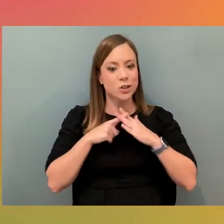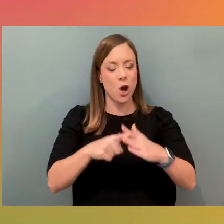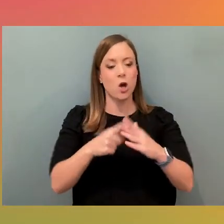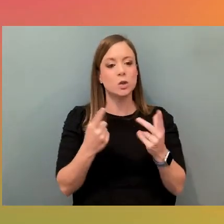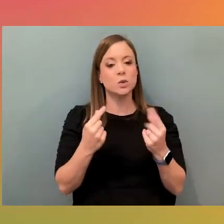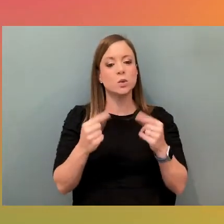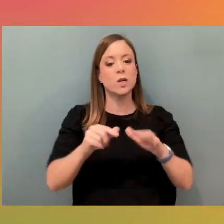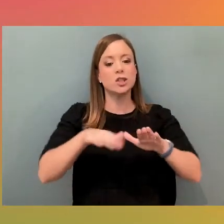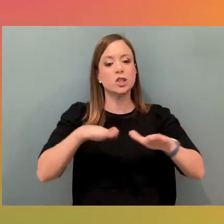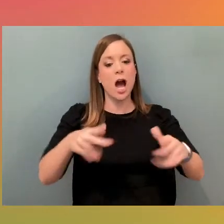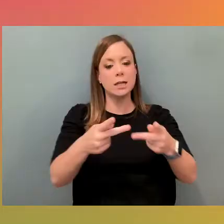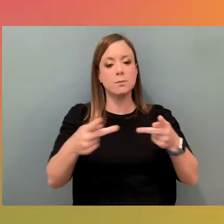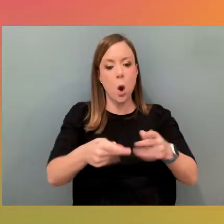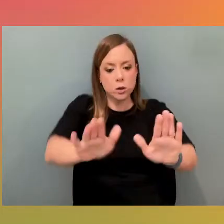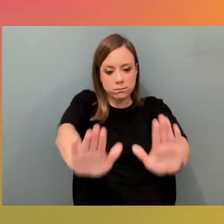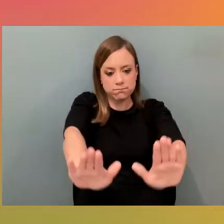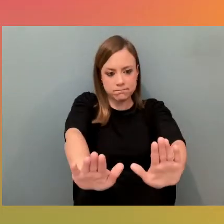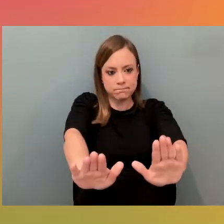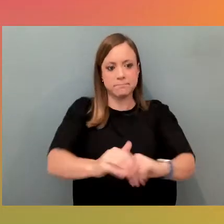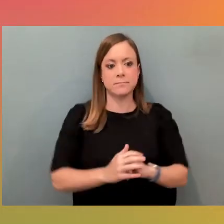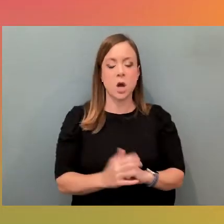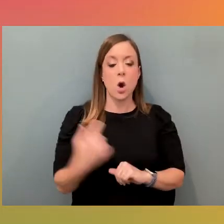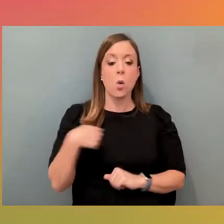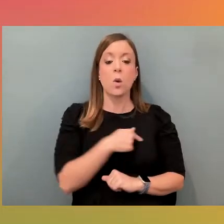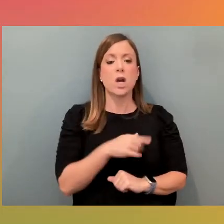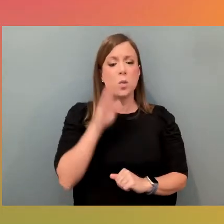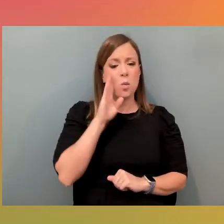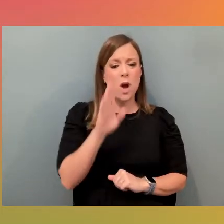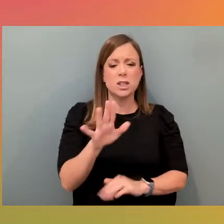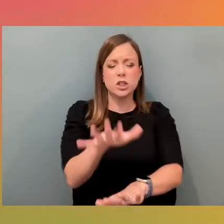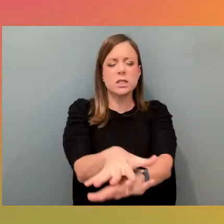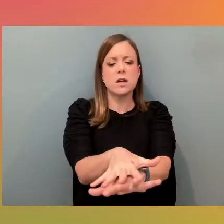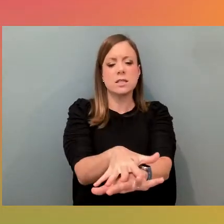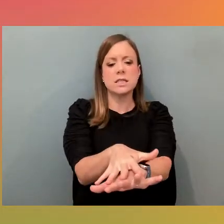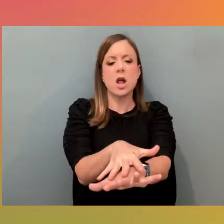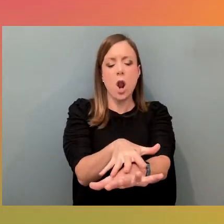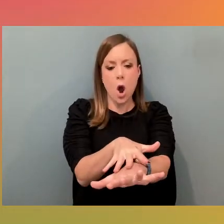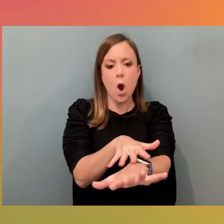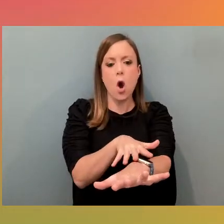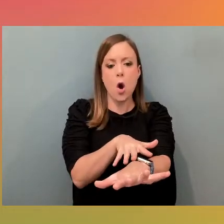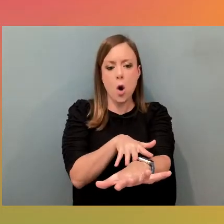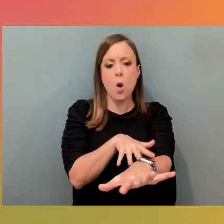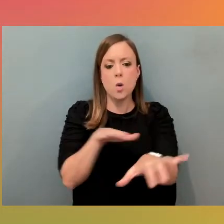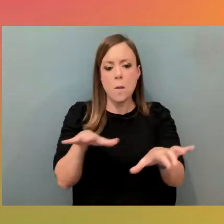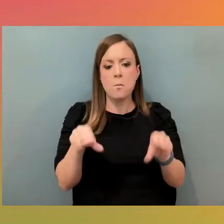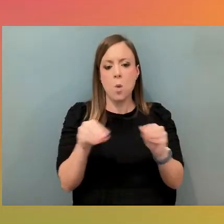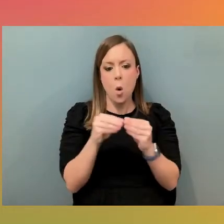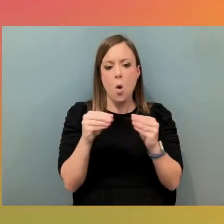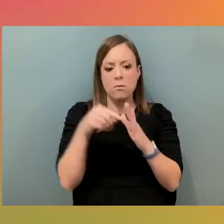WE ARE GOING TO JUMP IN. WE ARE GOING TO START IN A CHILD'S POSE AND TAKE SIM TIME